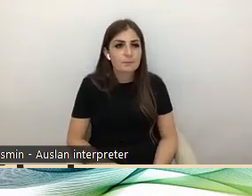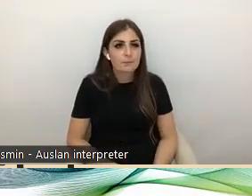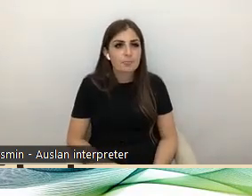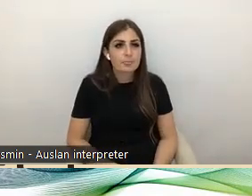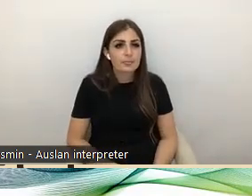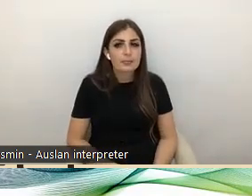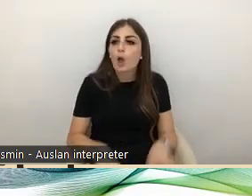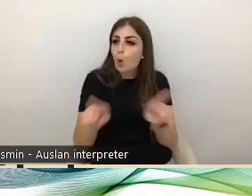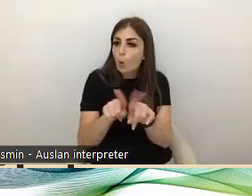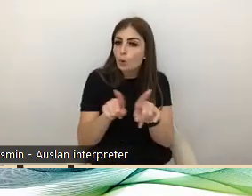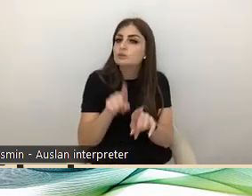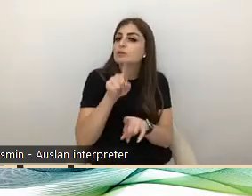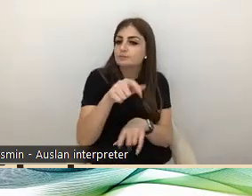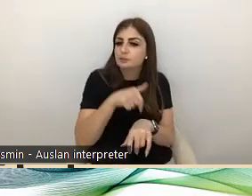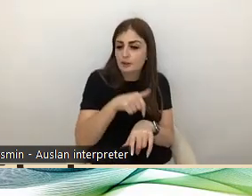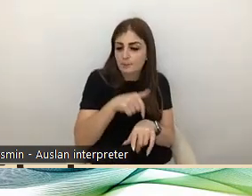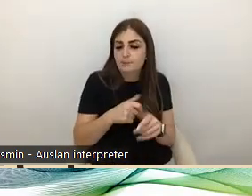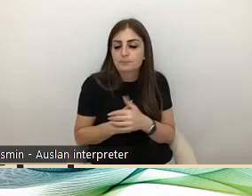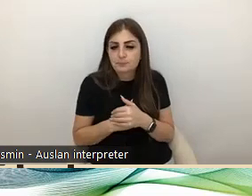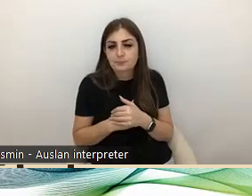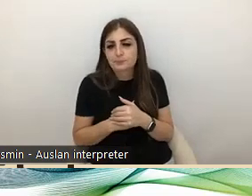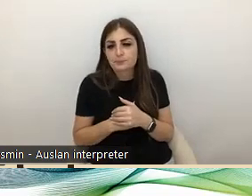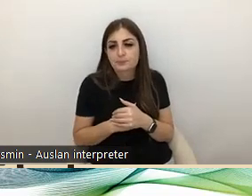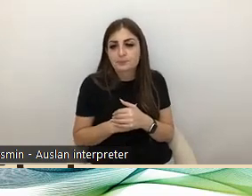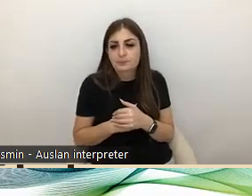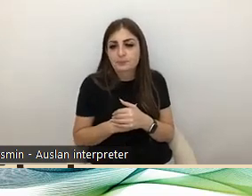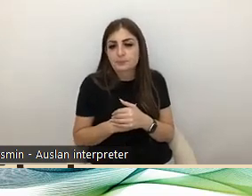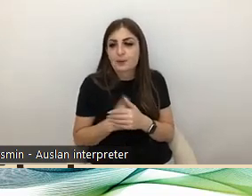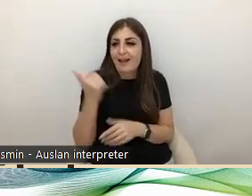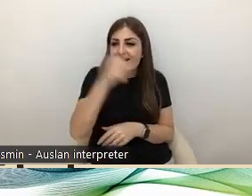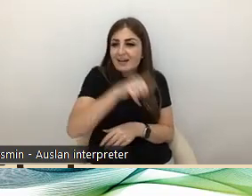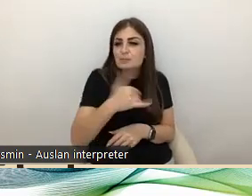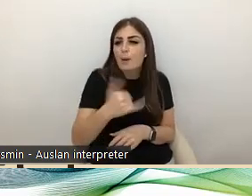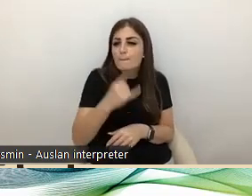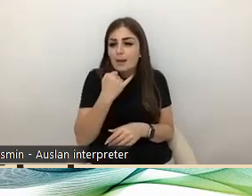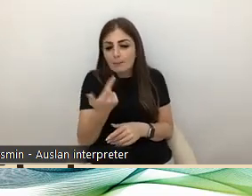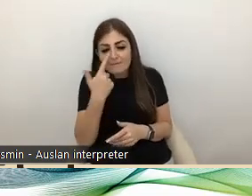During this conversation the expert might identify additional information that may help